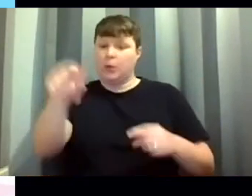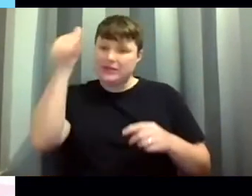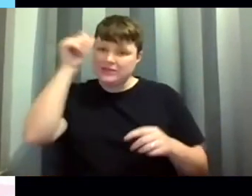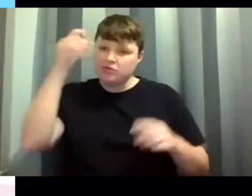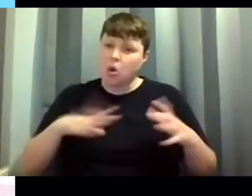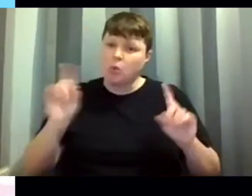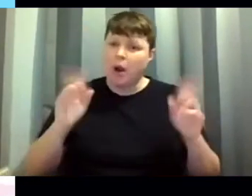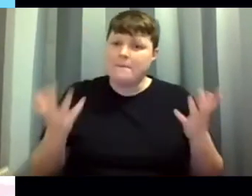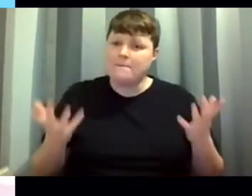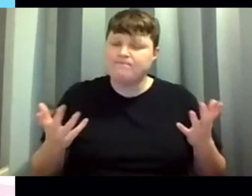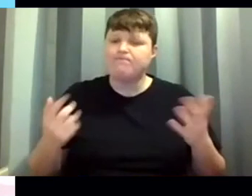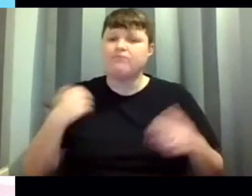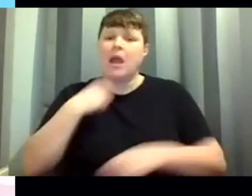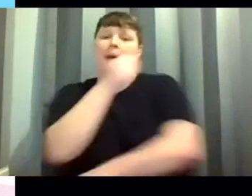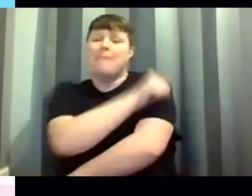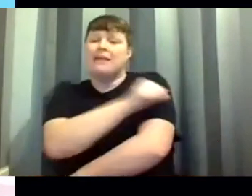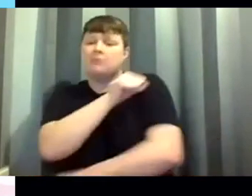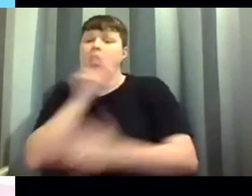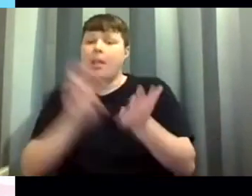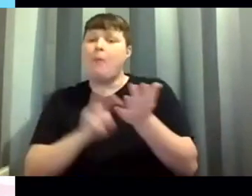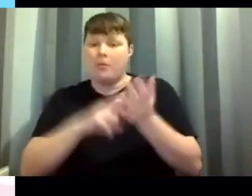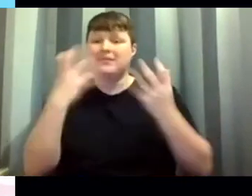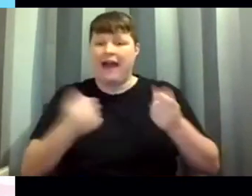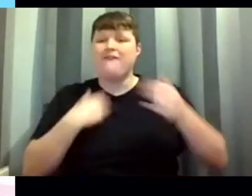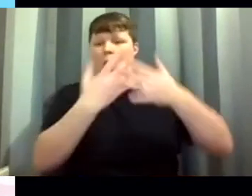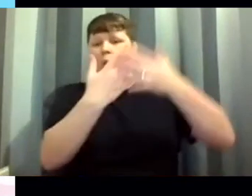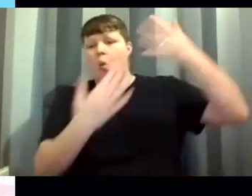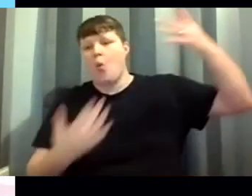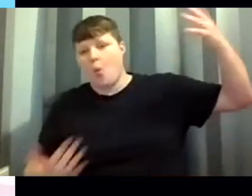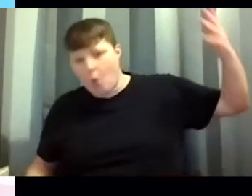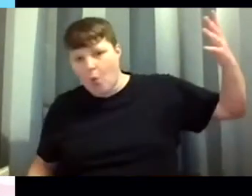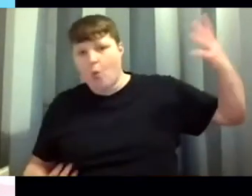my dysphoria has reduced a lot, and things are very much better now. I'm also going through